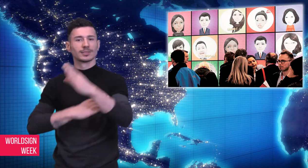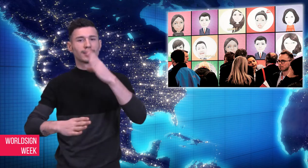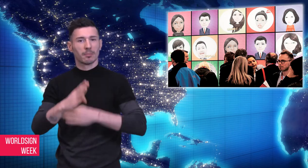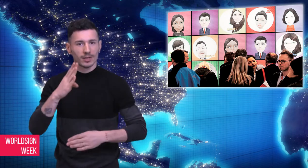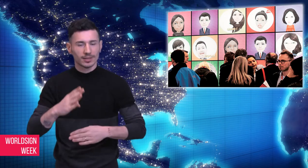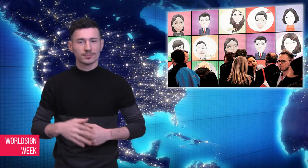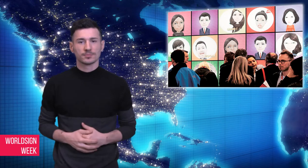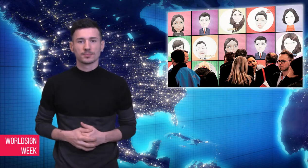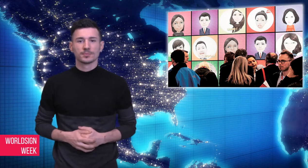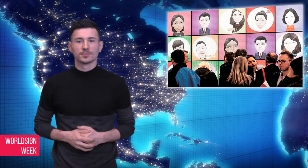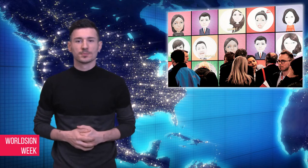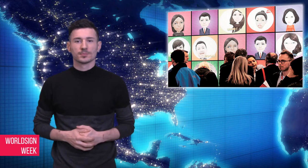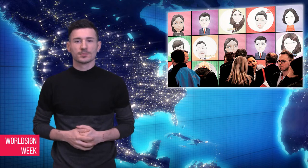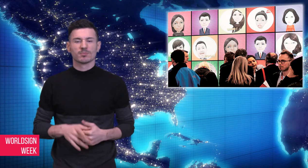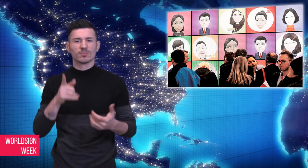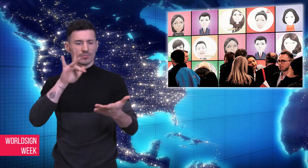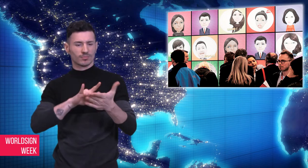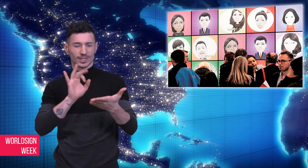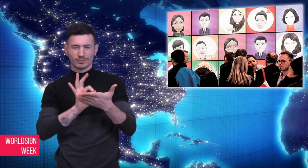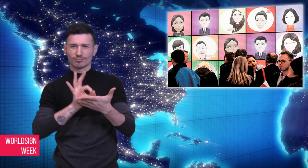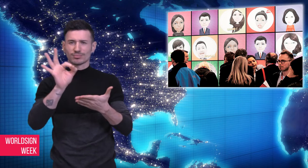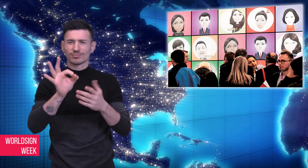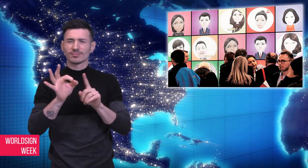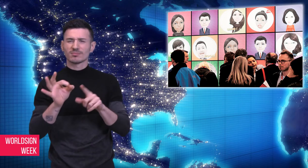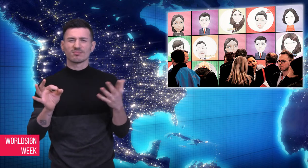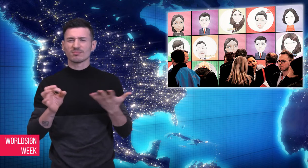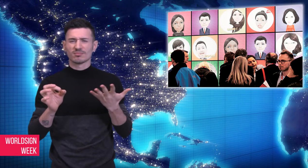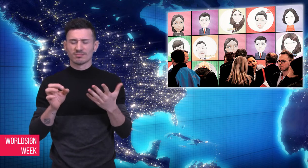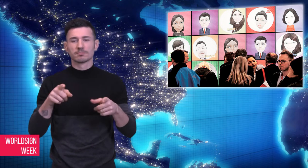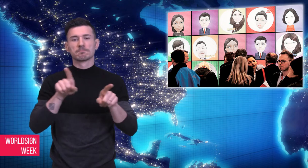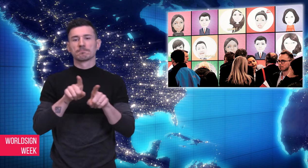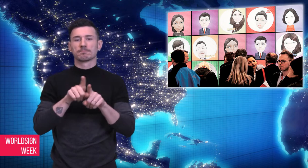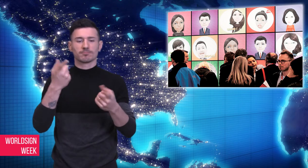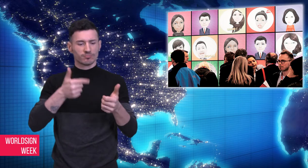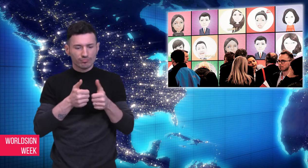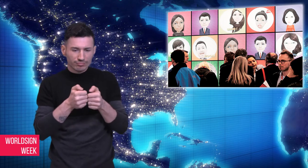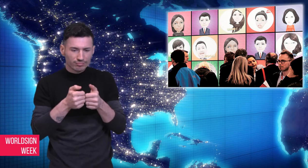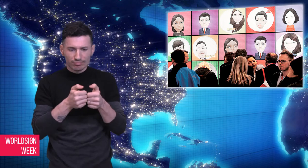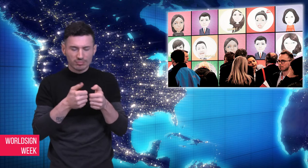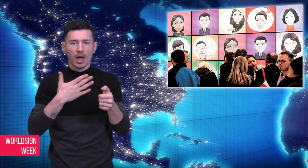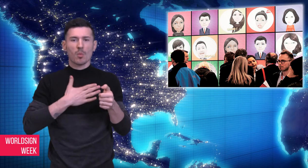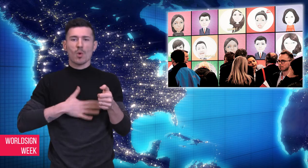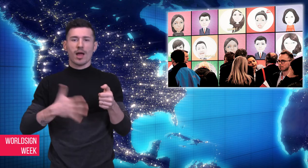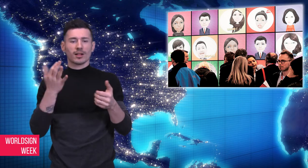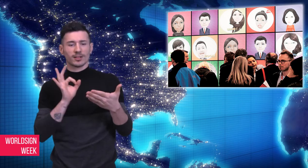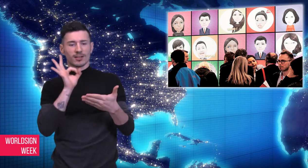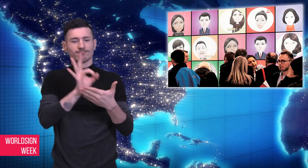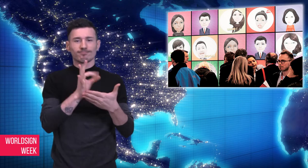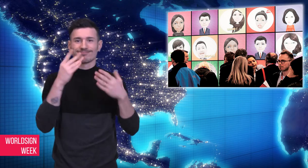new emojis showing various kinds of disabilities for Apple